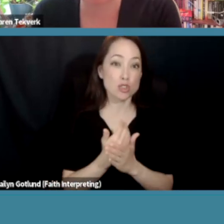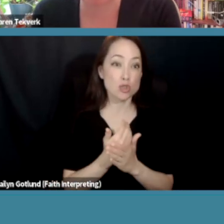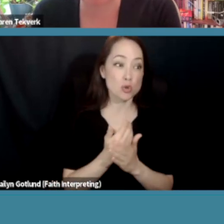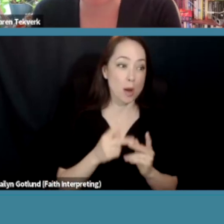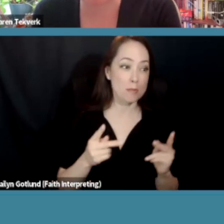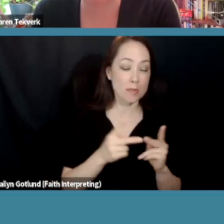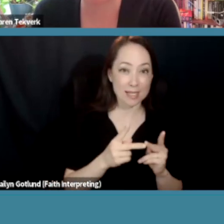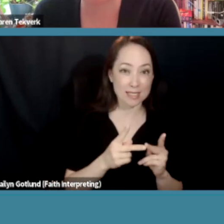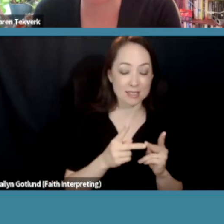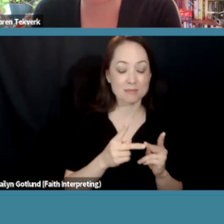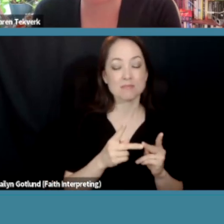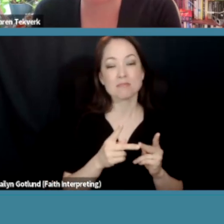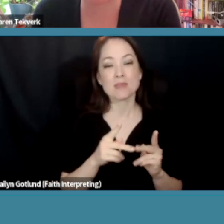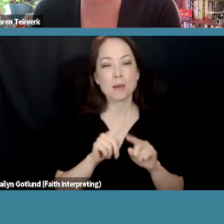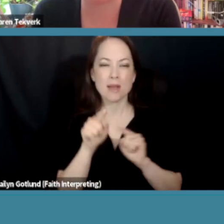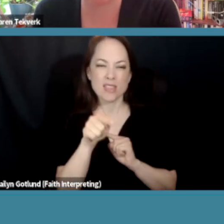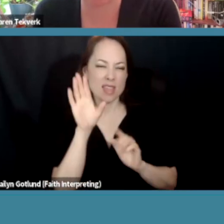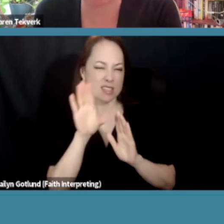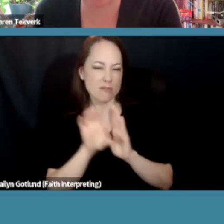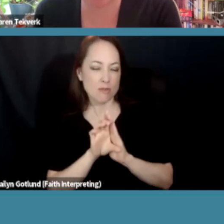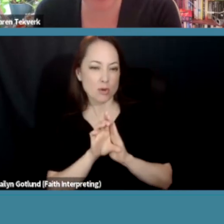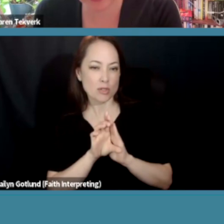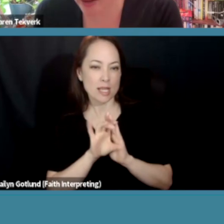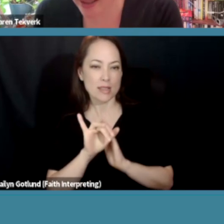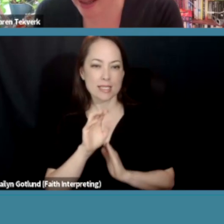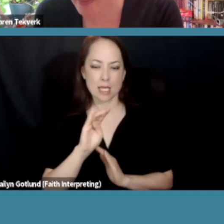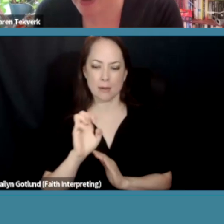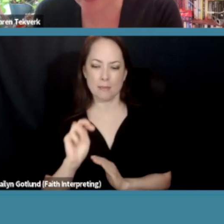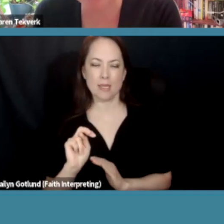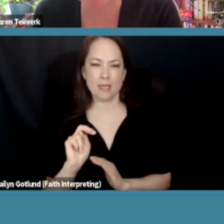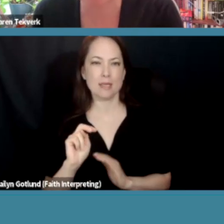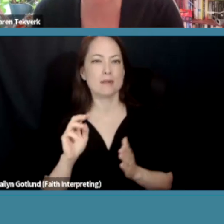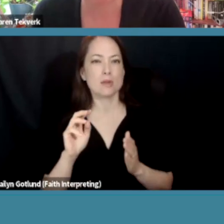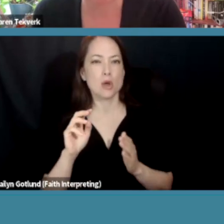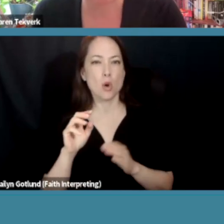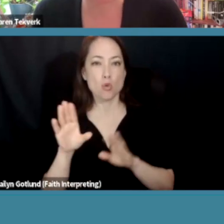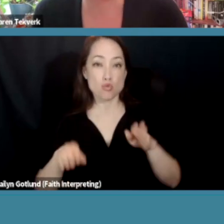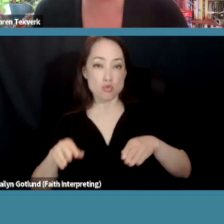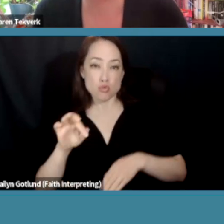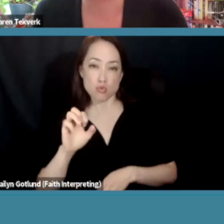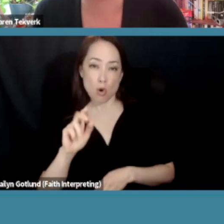But this photo is of a BEAM robot, which basically looks like an iPad on a stick